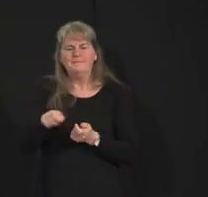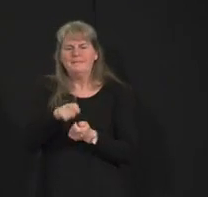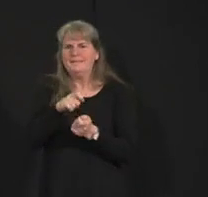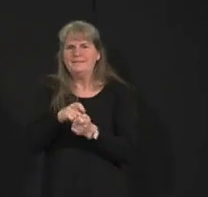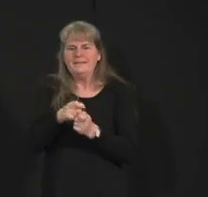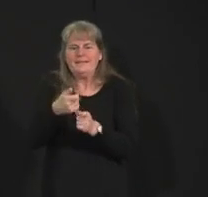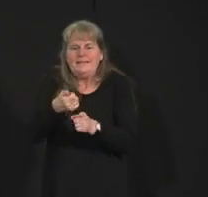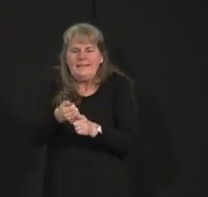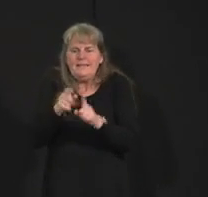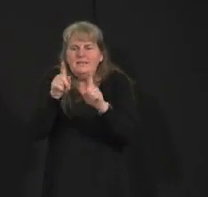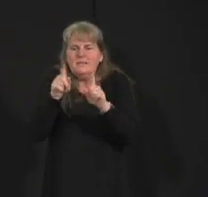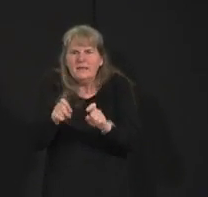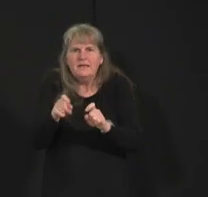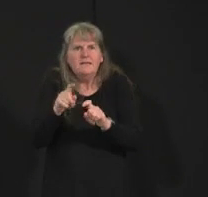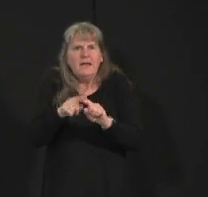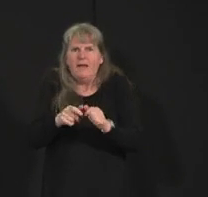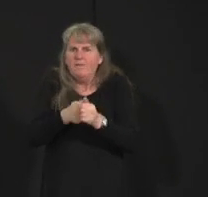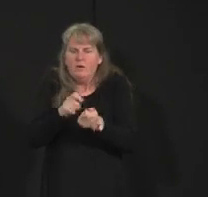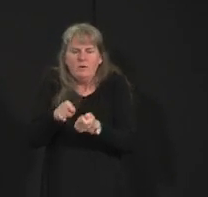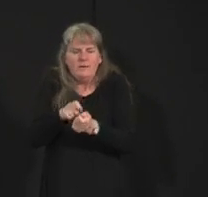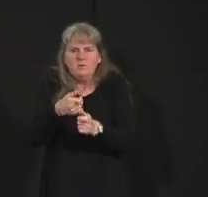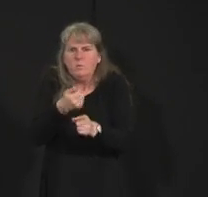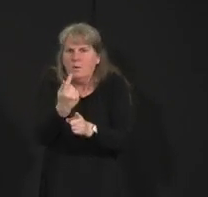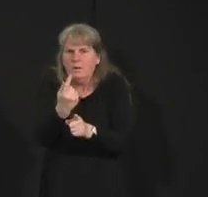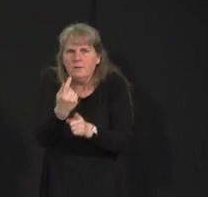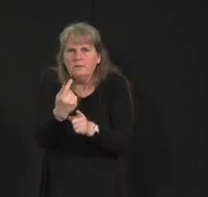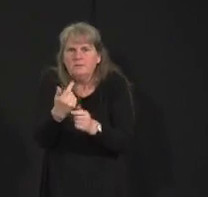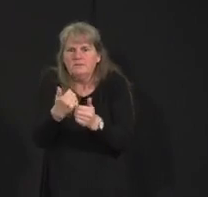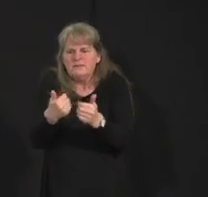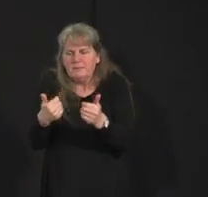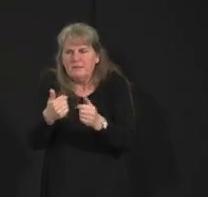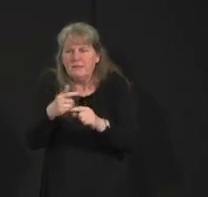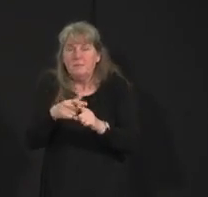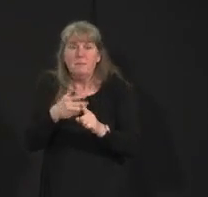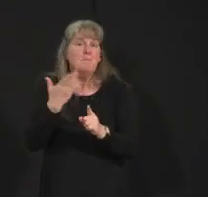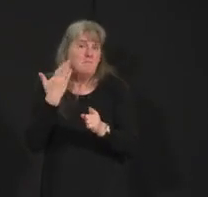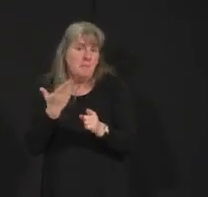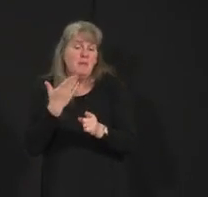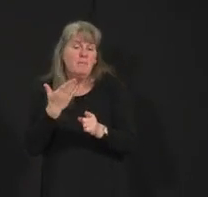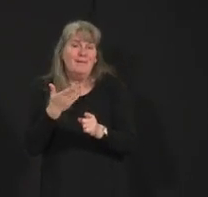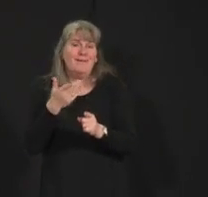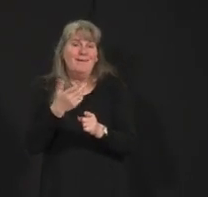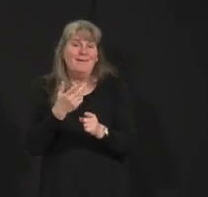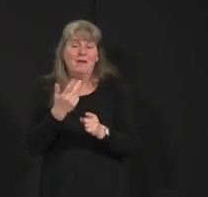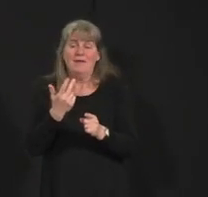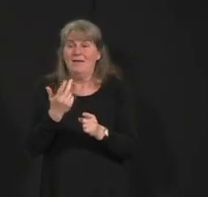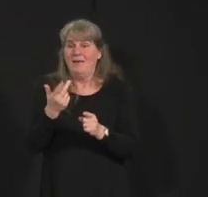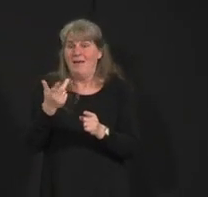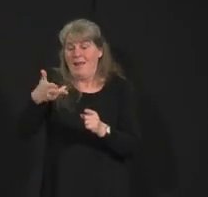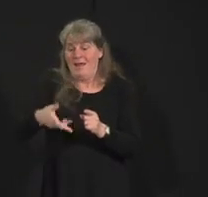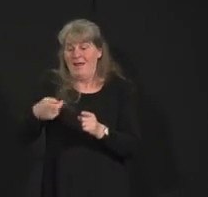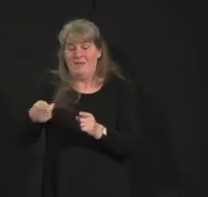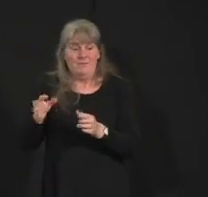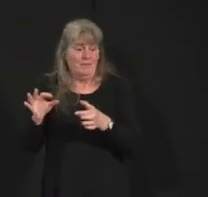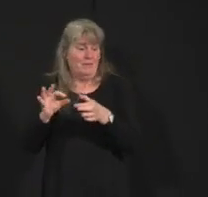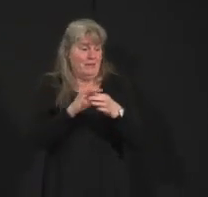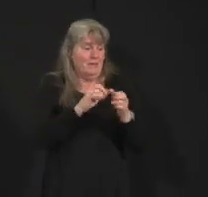follow every test. So that may well be the case and there may well be more case